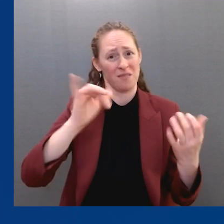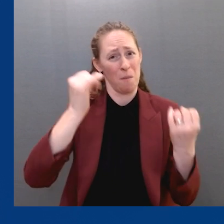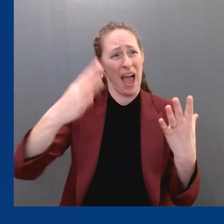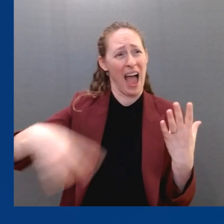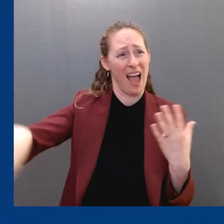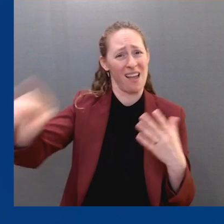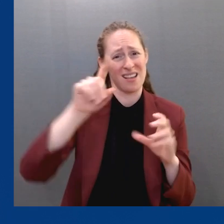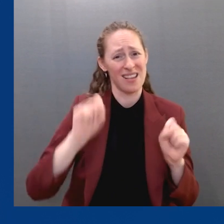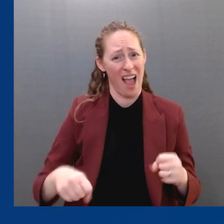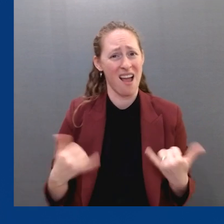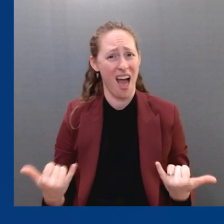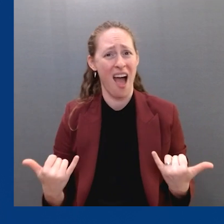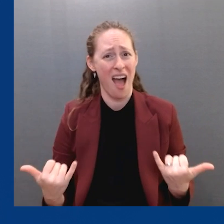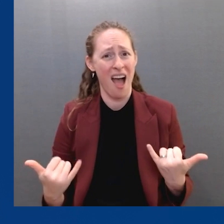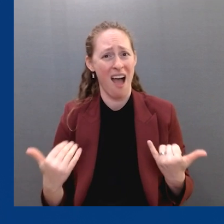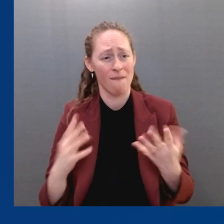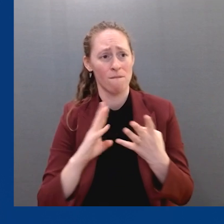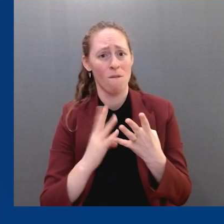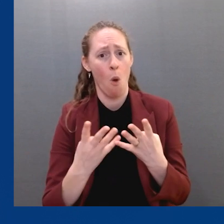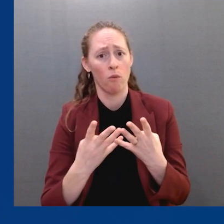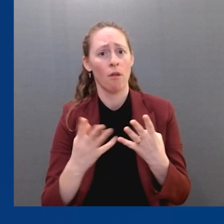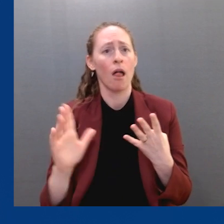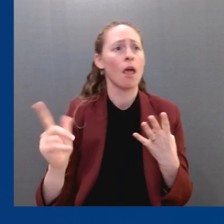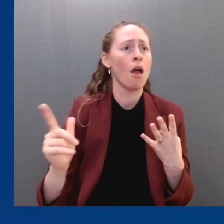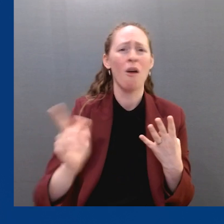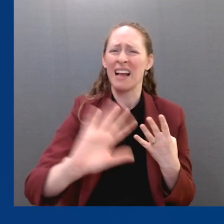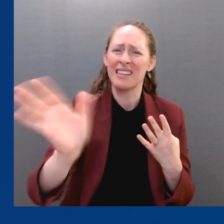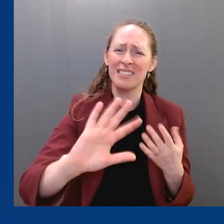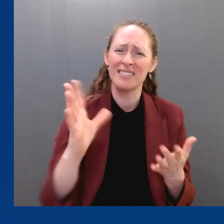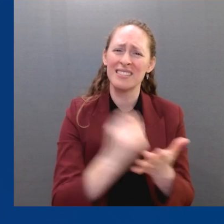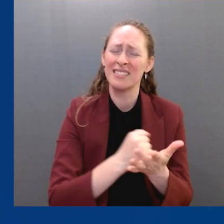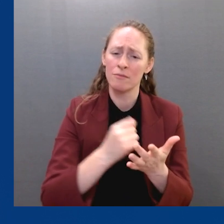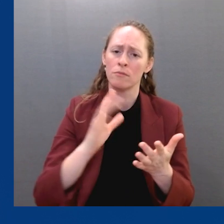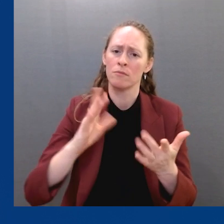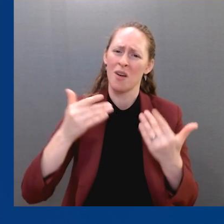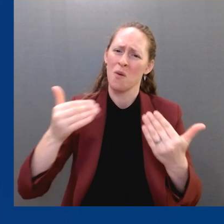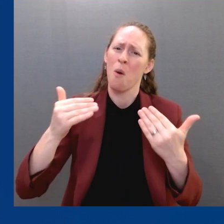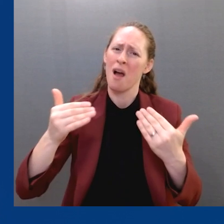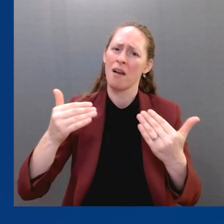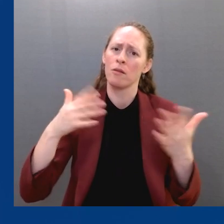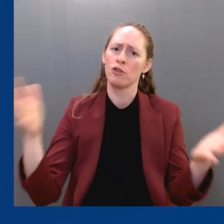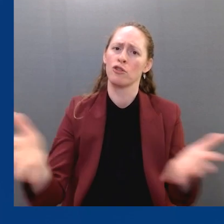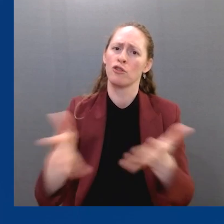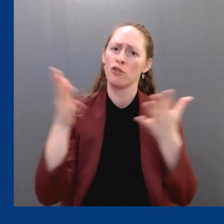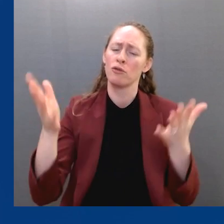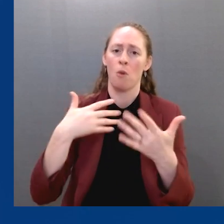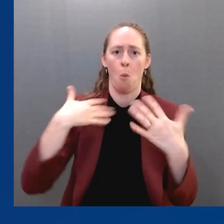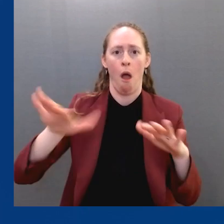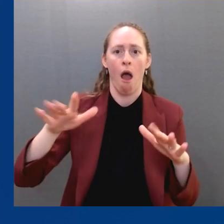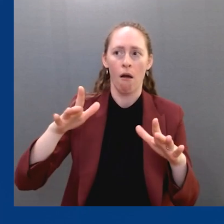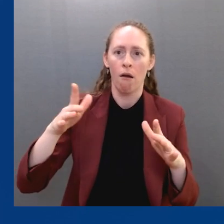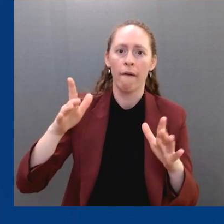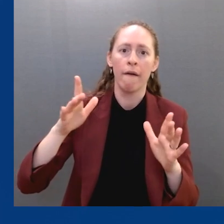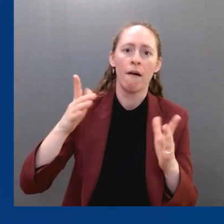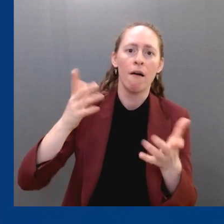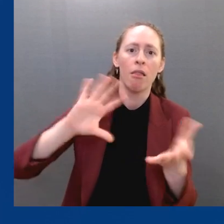So there's a lot of we can do to try and prevent these ICU stays. Dr. Jha: And let me make one last point on this,